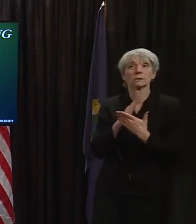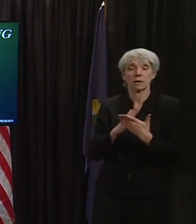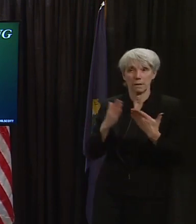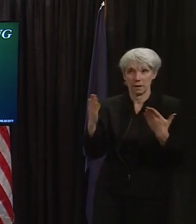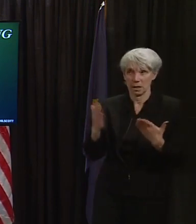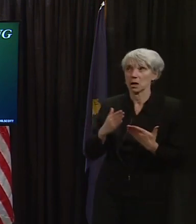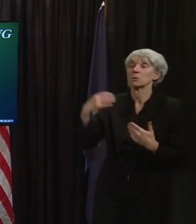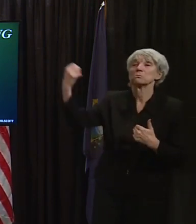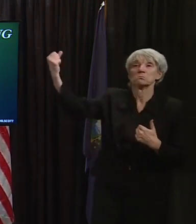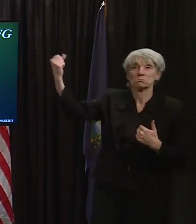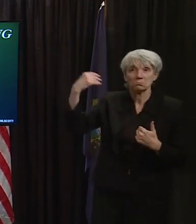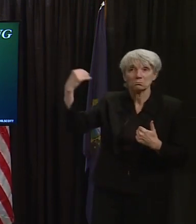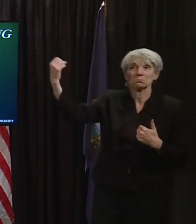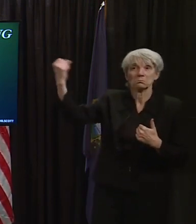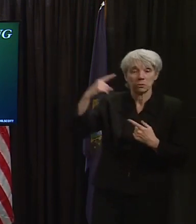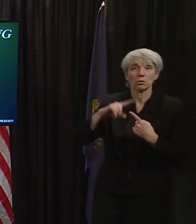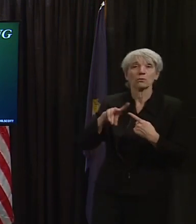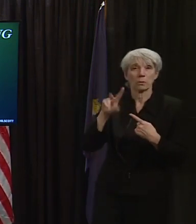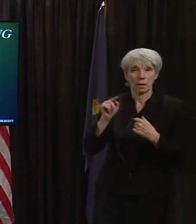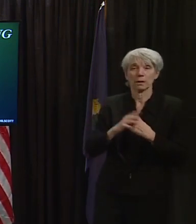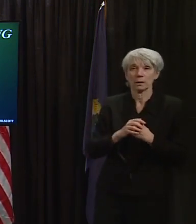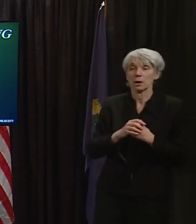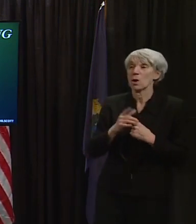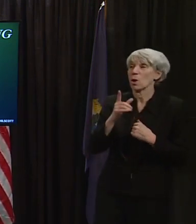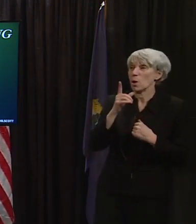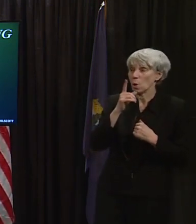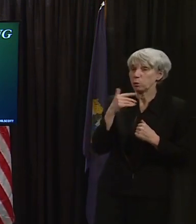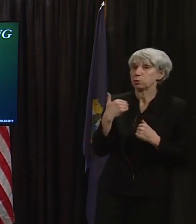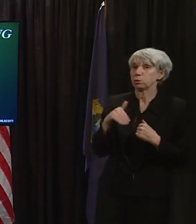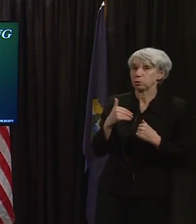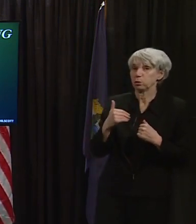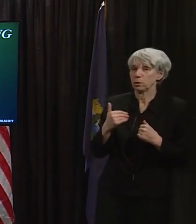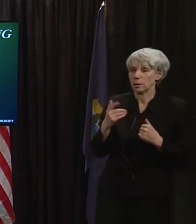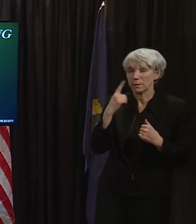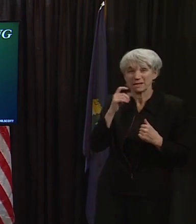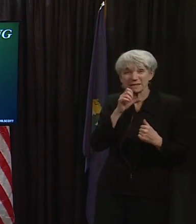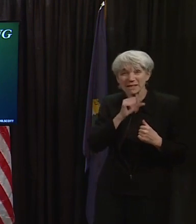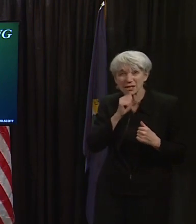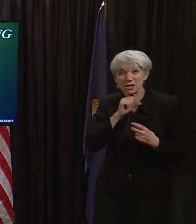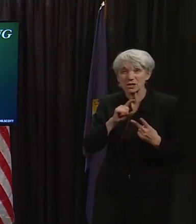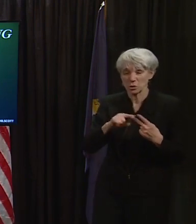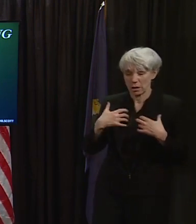state. If you are at higher risk of severe COVID-19, it's important that